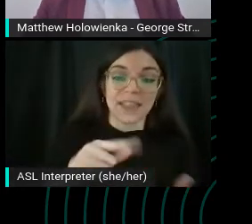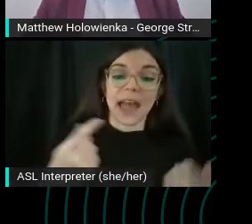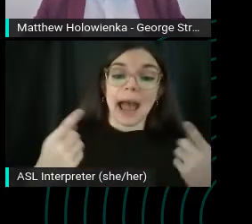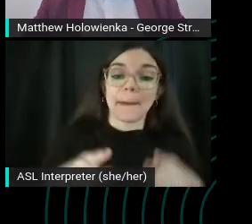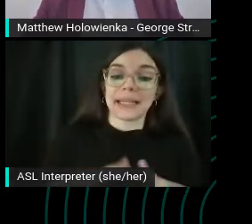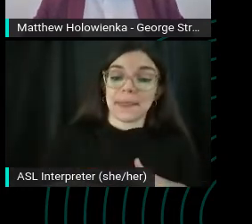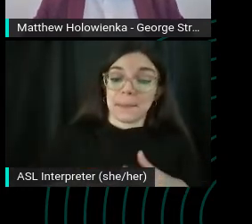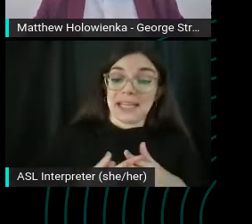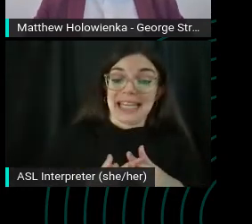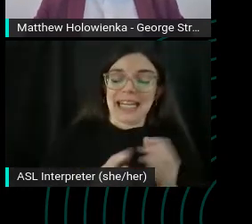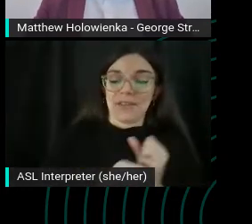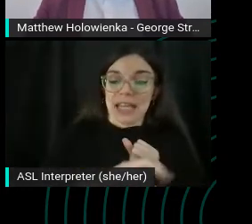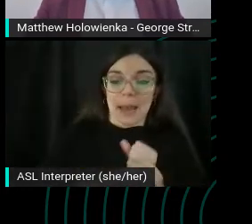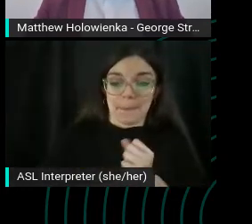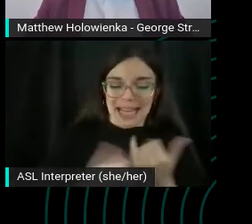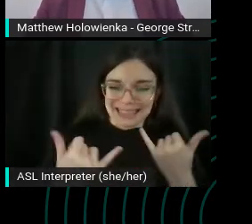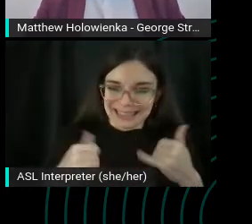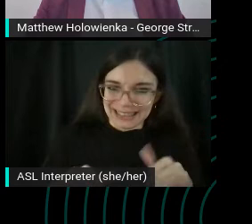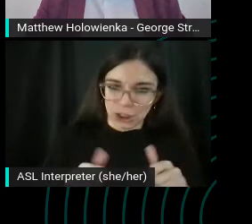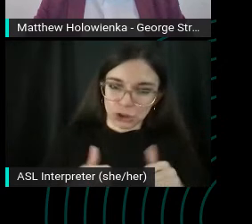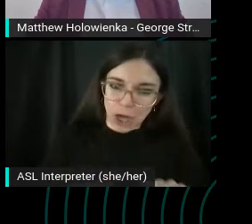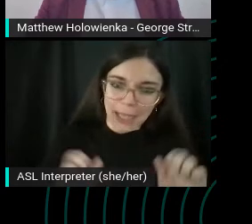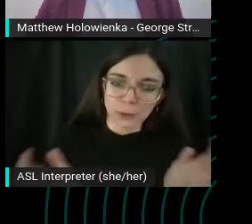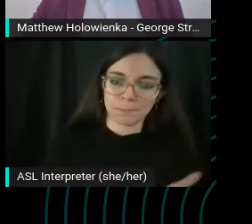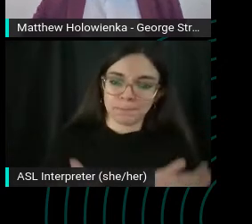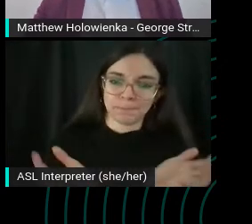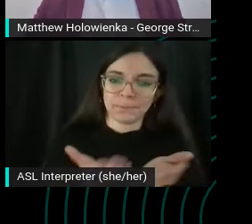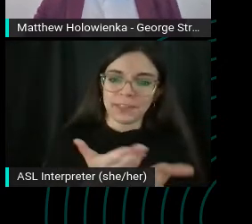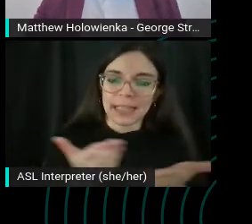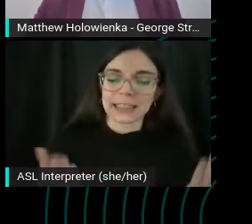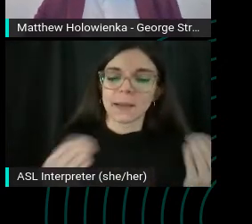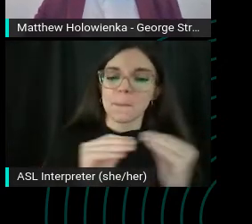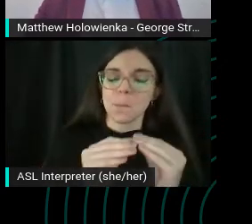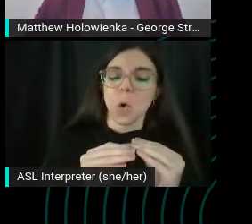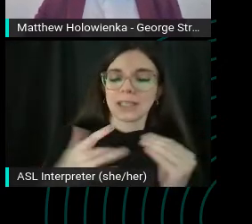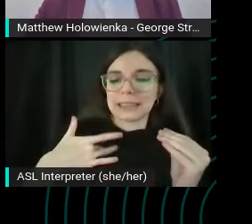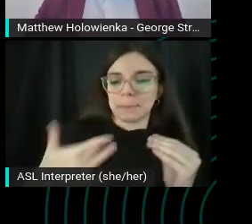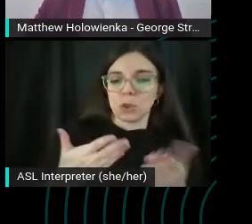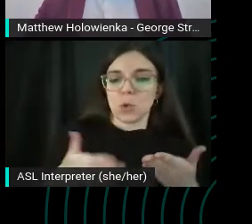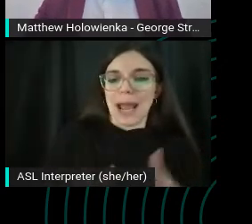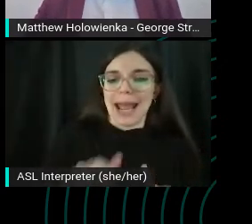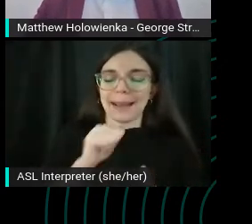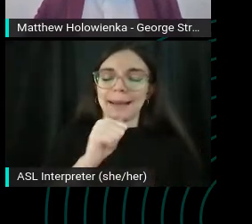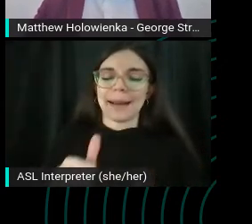where we were still trying to promote things in a sort of more typical way, not accounting for the new buying behavior that we were seeing yet.